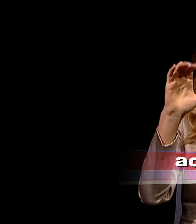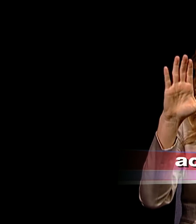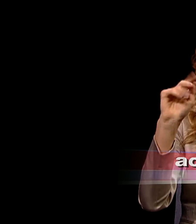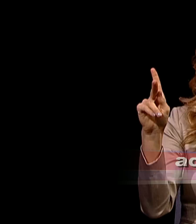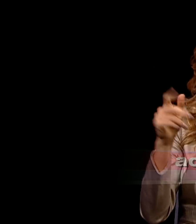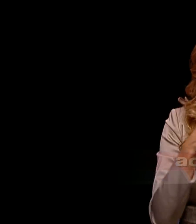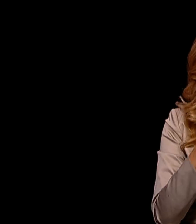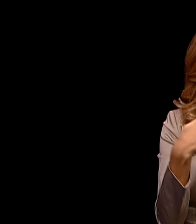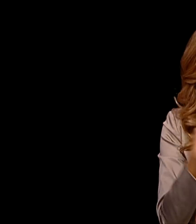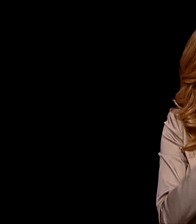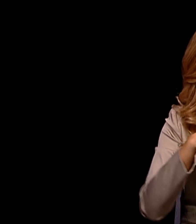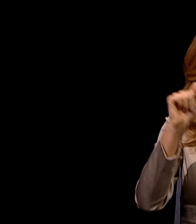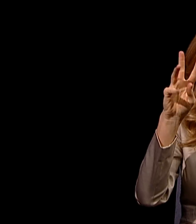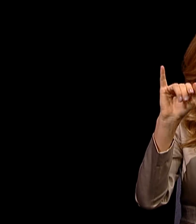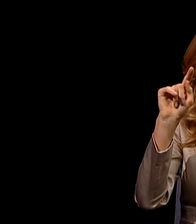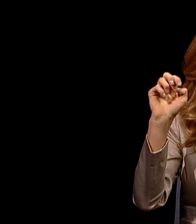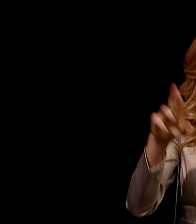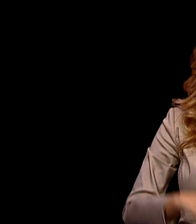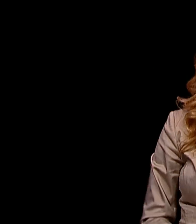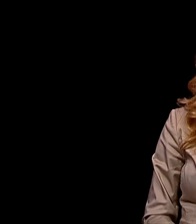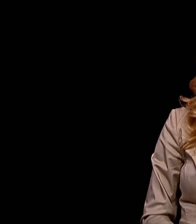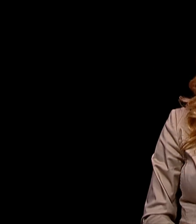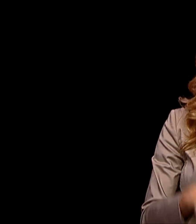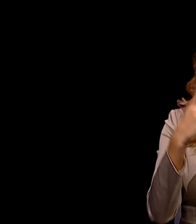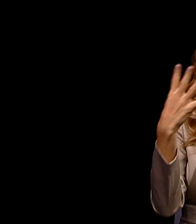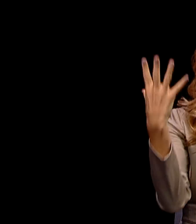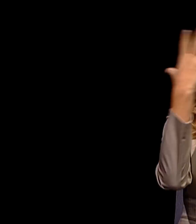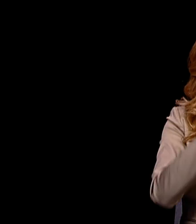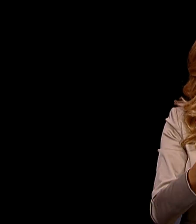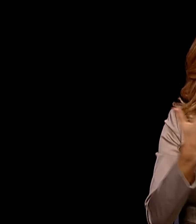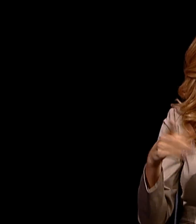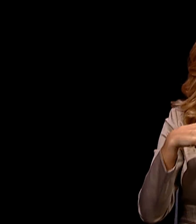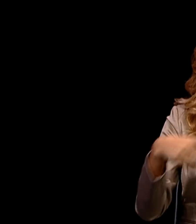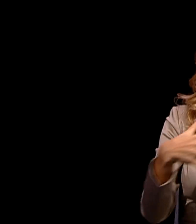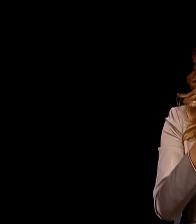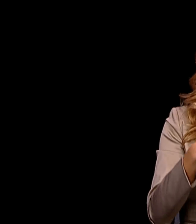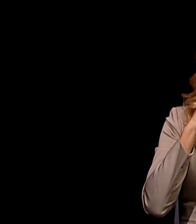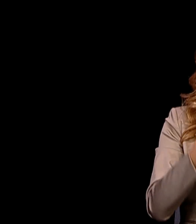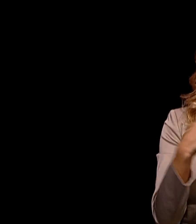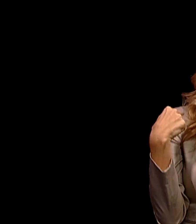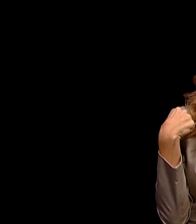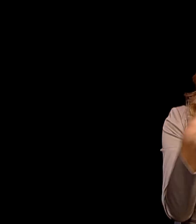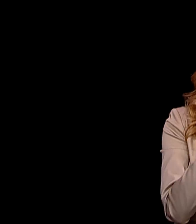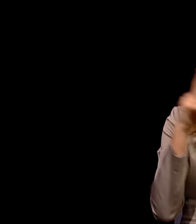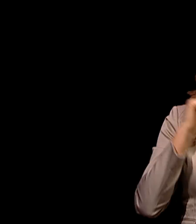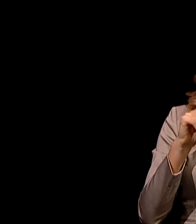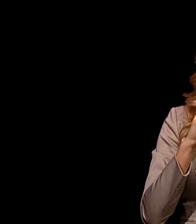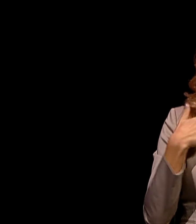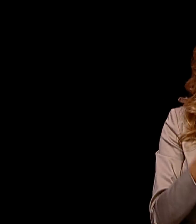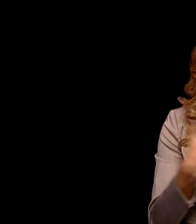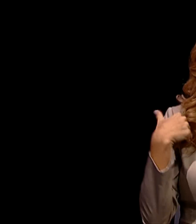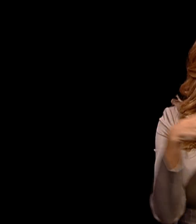Like us on Facebook, follow us on Twitter. One beautiful thing about America is that, we, the